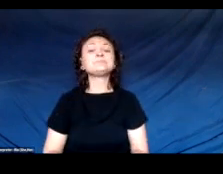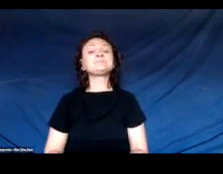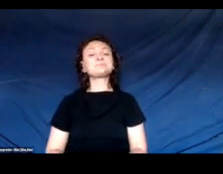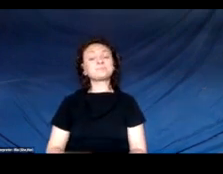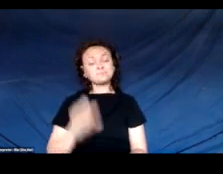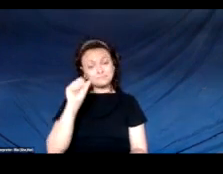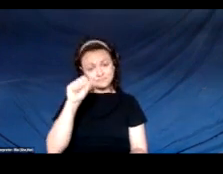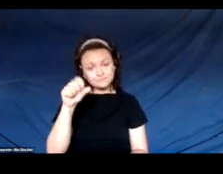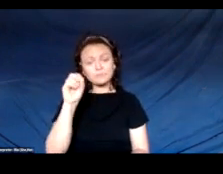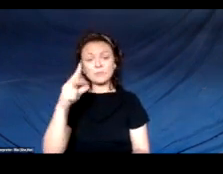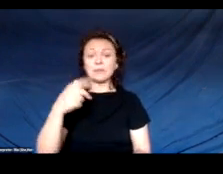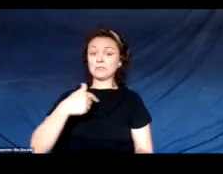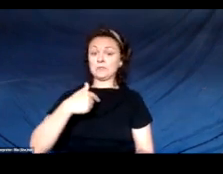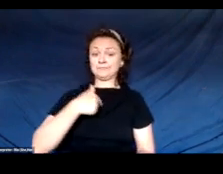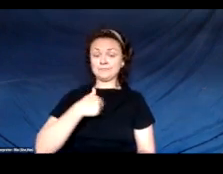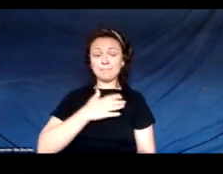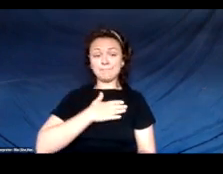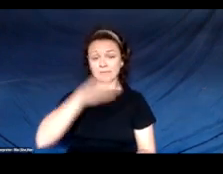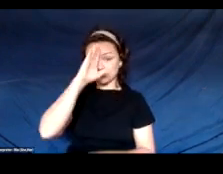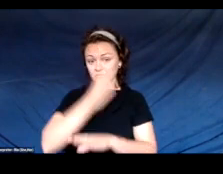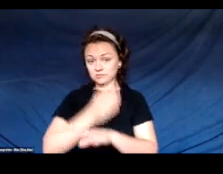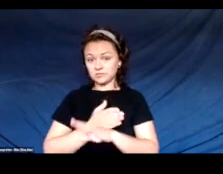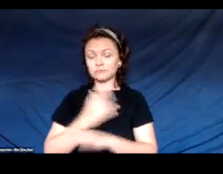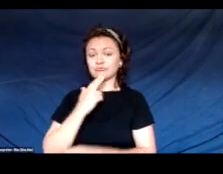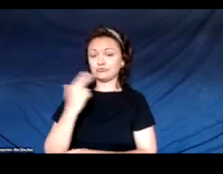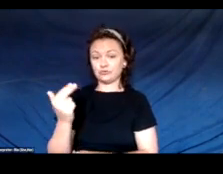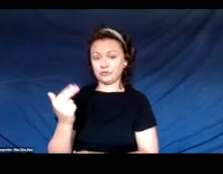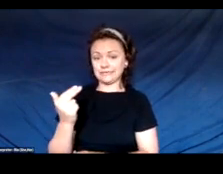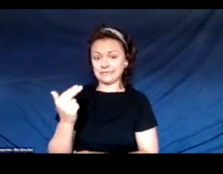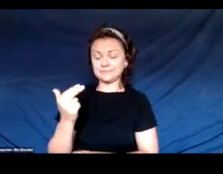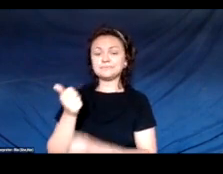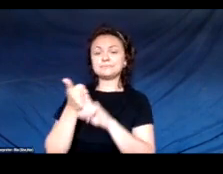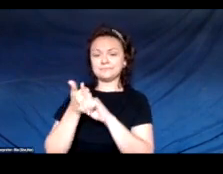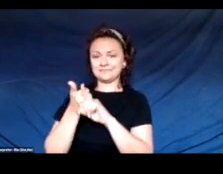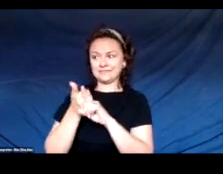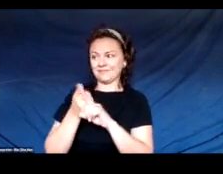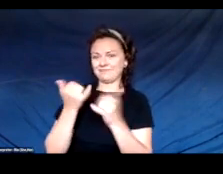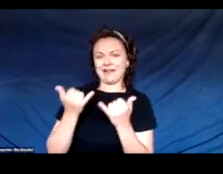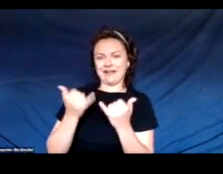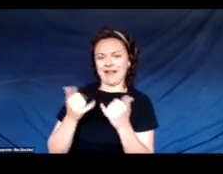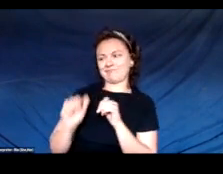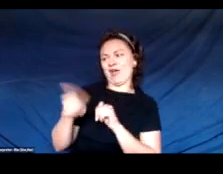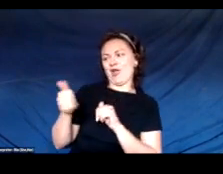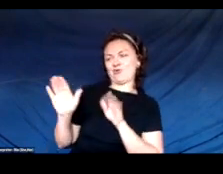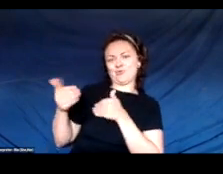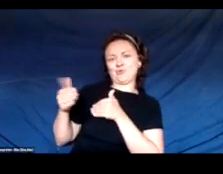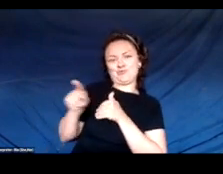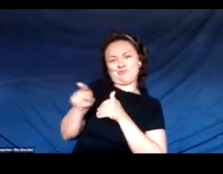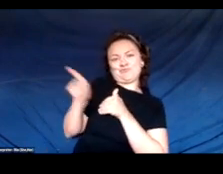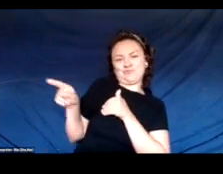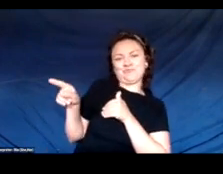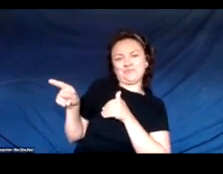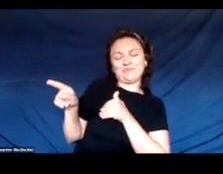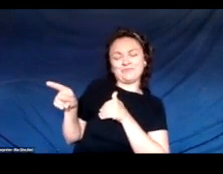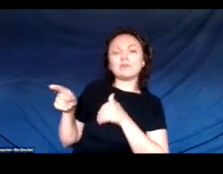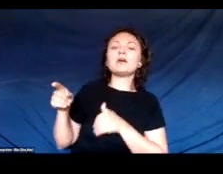my son is 13 and he's actually in the next room because we chose a virtual school for